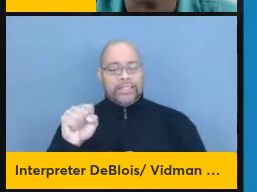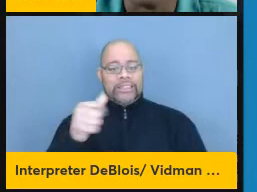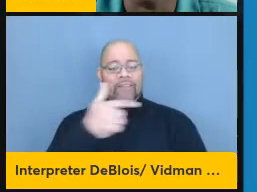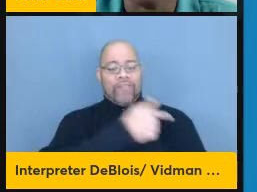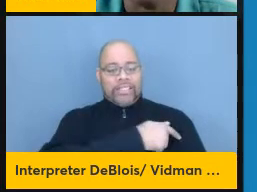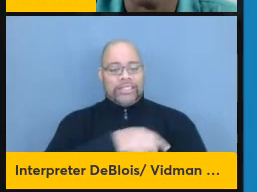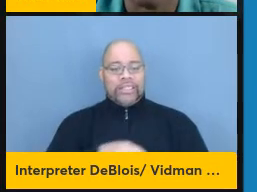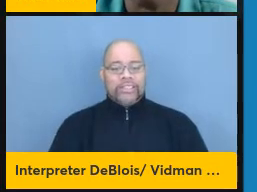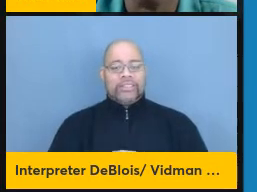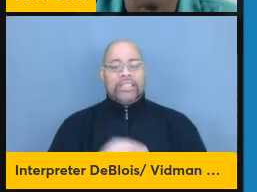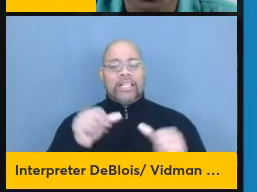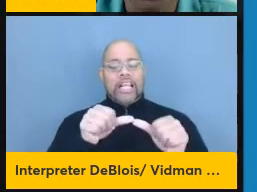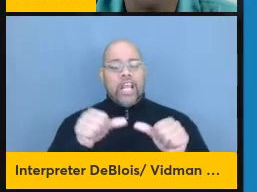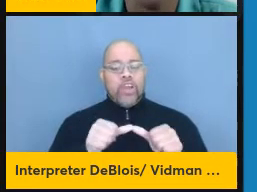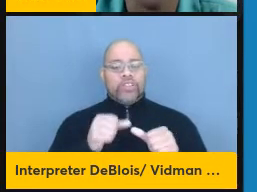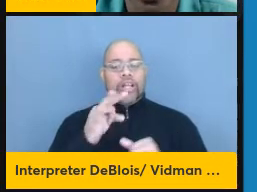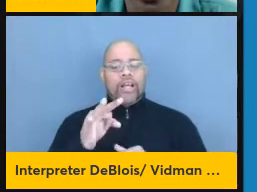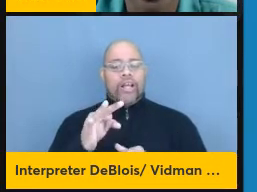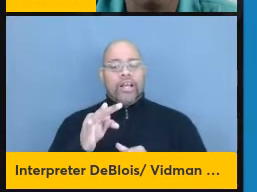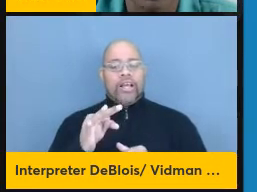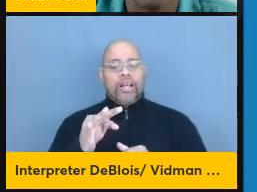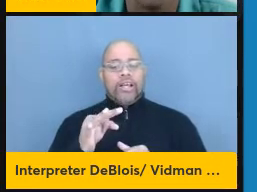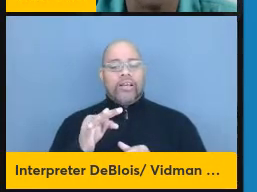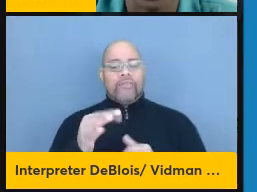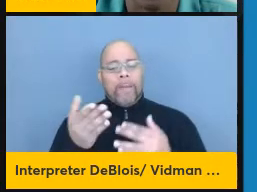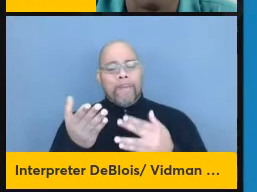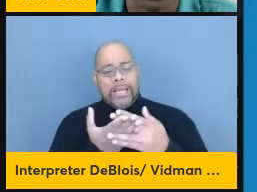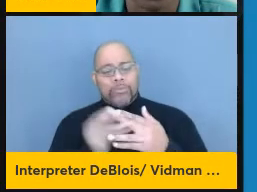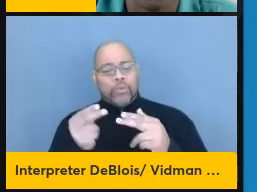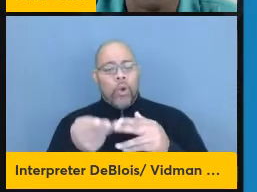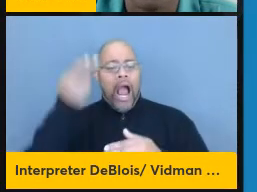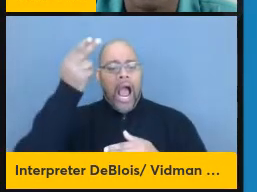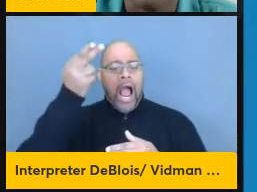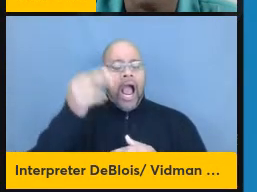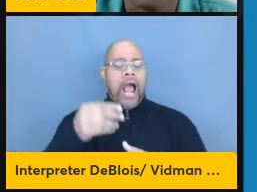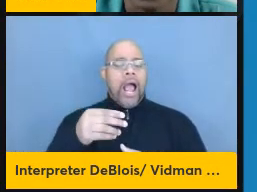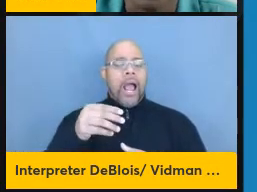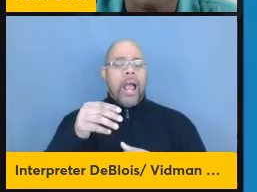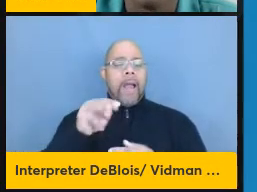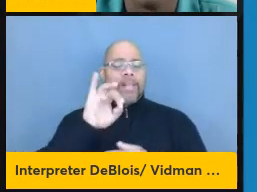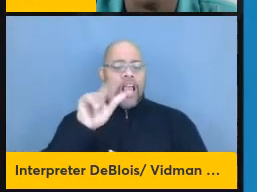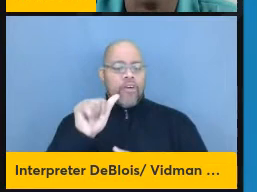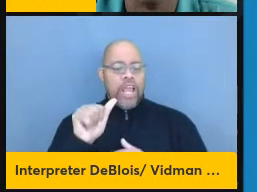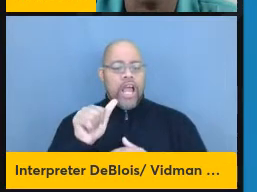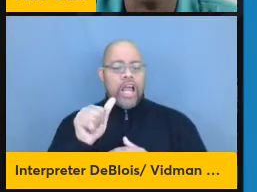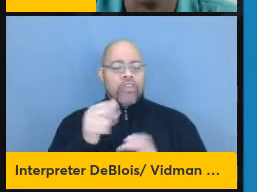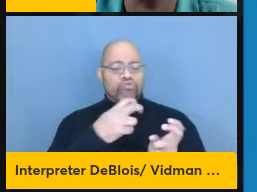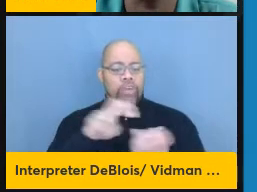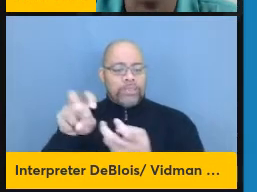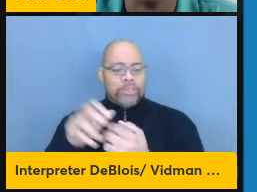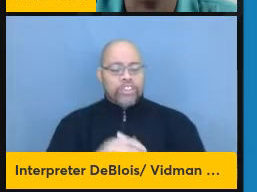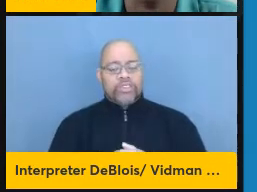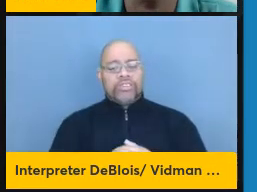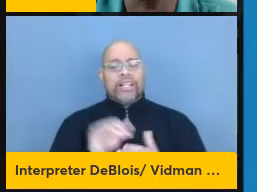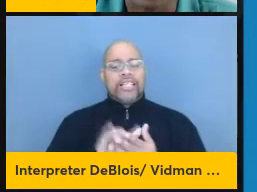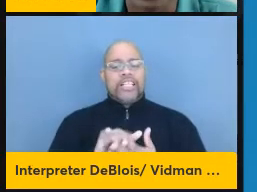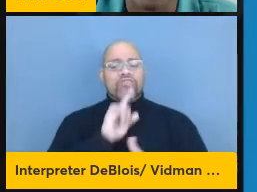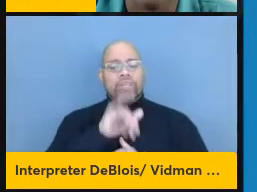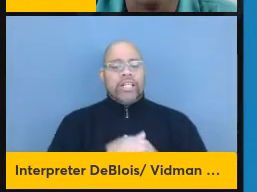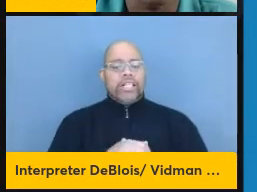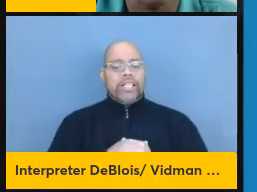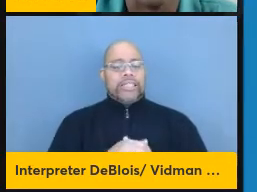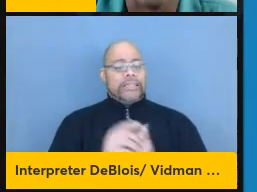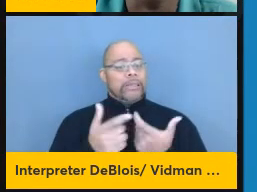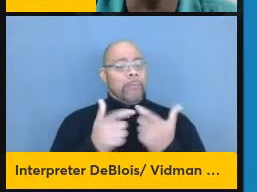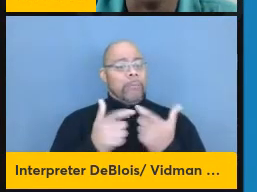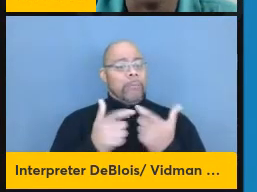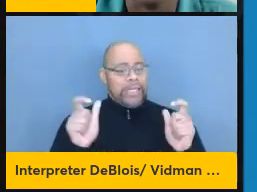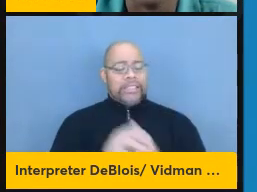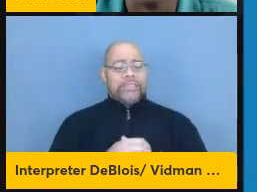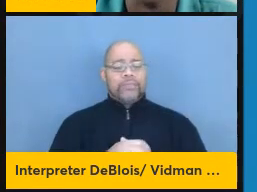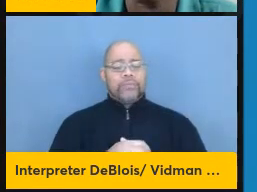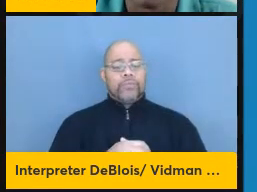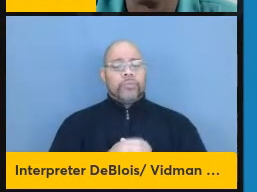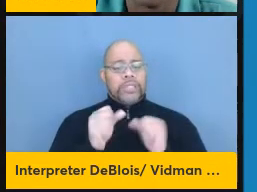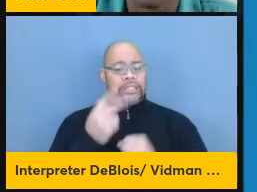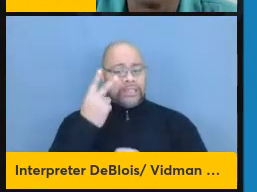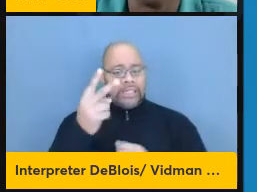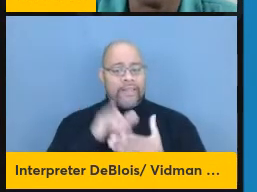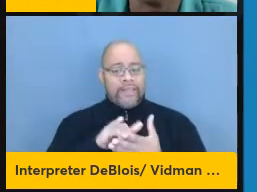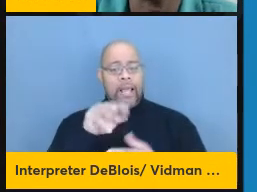in areas of moderate to high malaria transmission. And so this is is really big. You can see in this map, the countries in